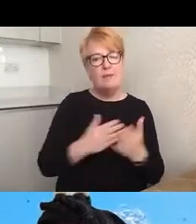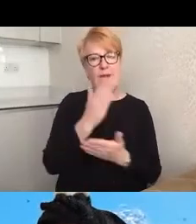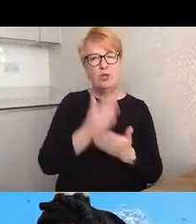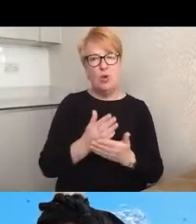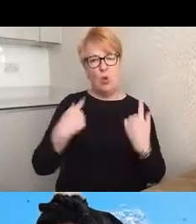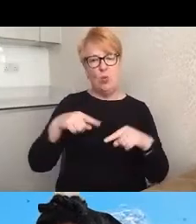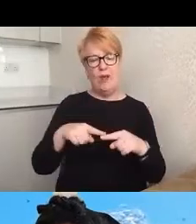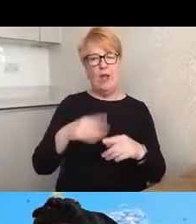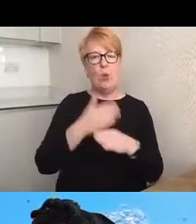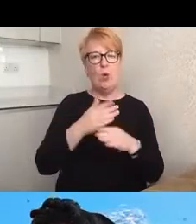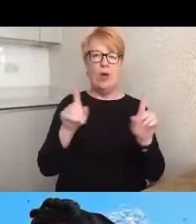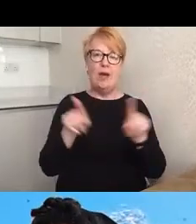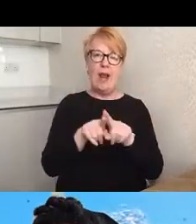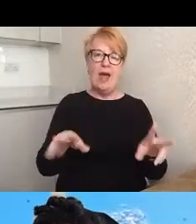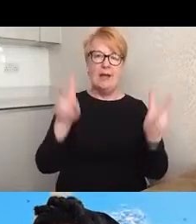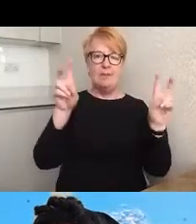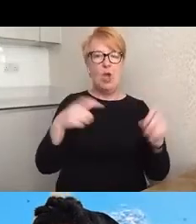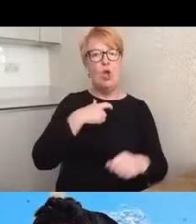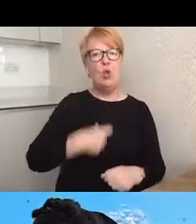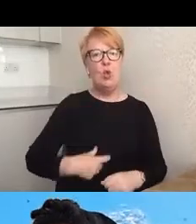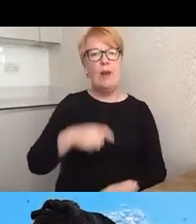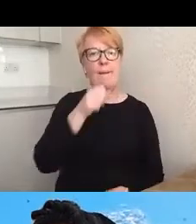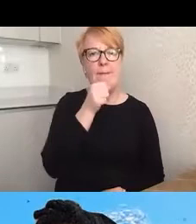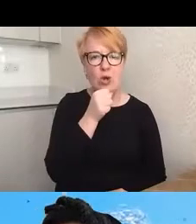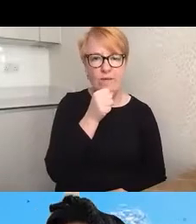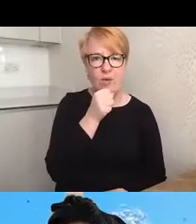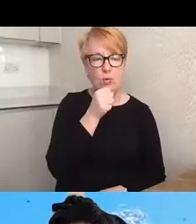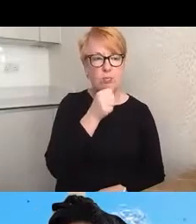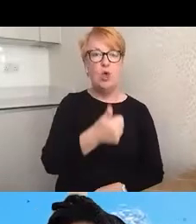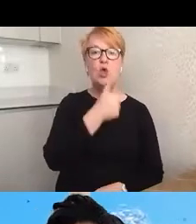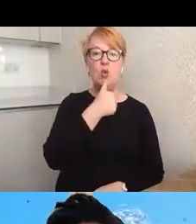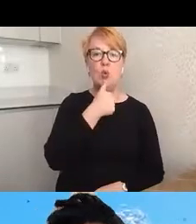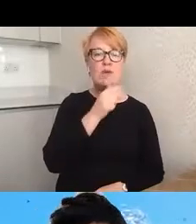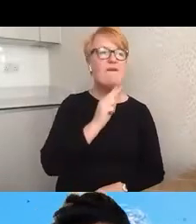This is a form of protest that uses the voice in spaces where amplified sound is criminalised.